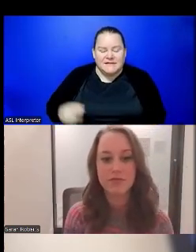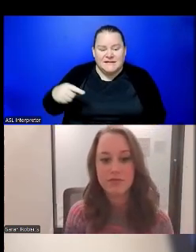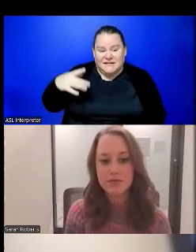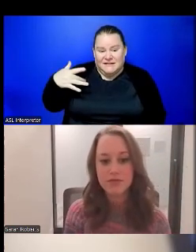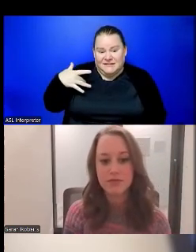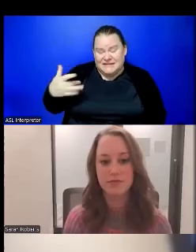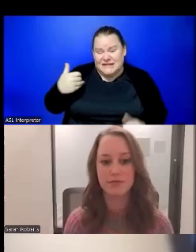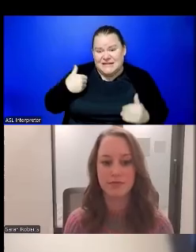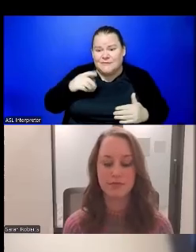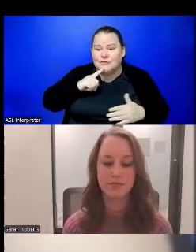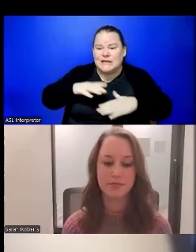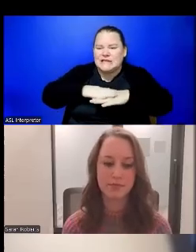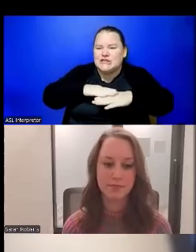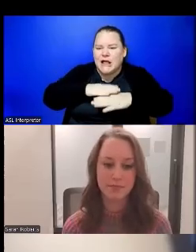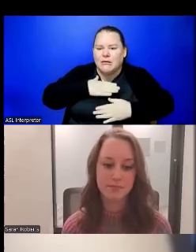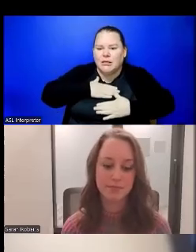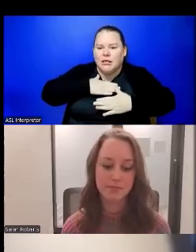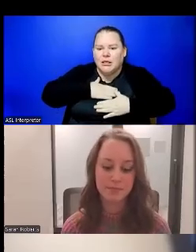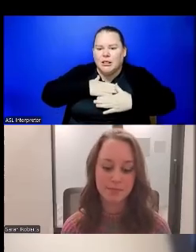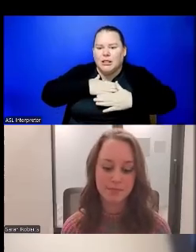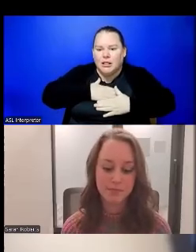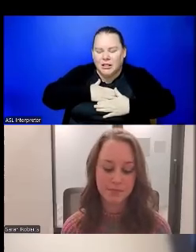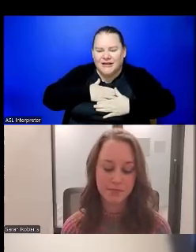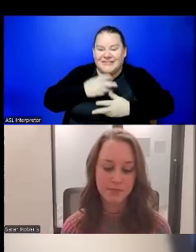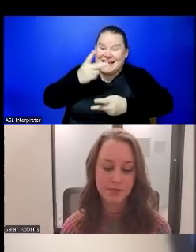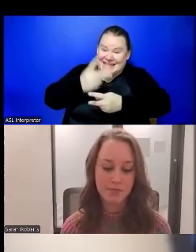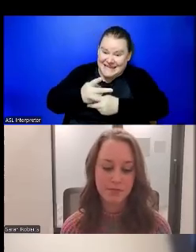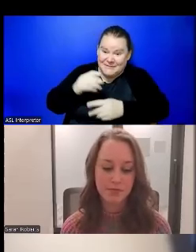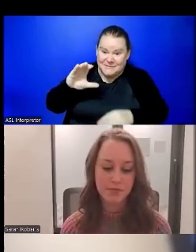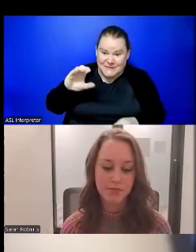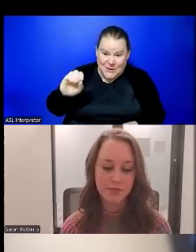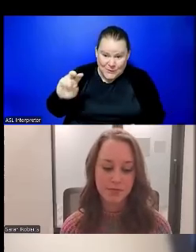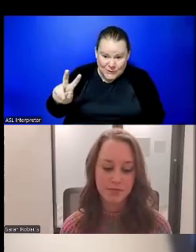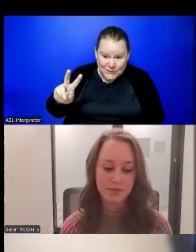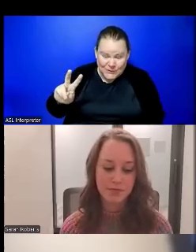breathing, CO two retention, hypoxia and both obstructive and